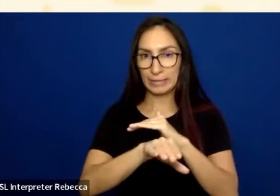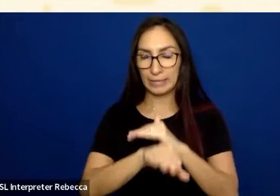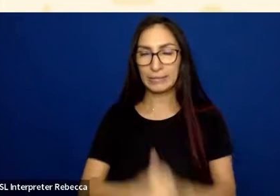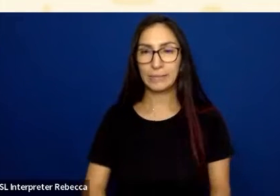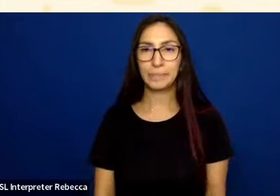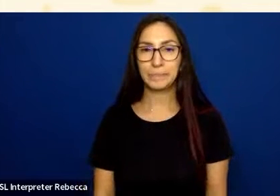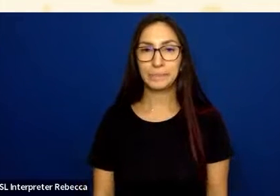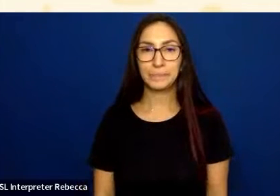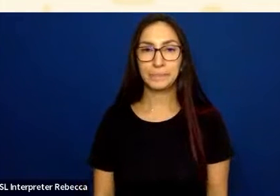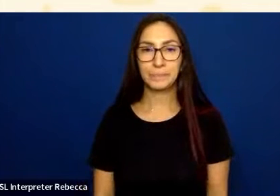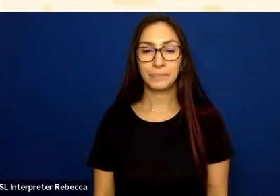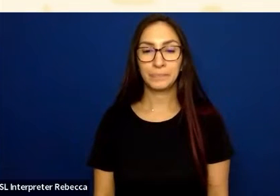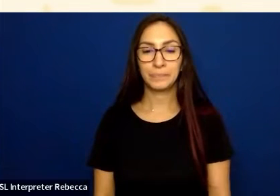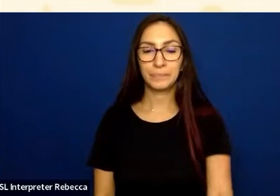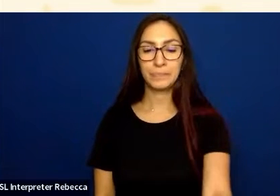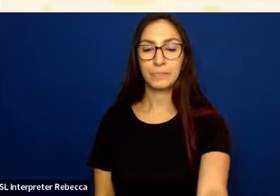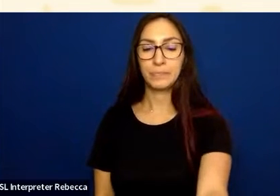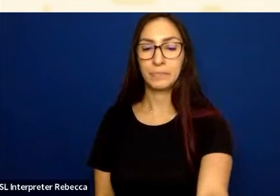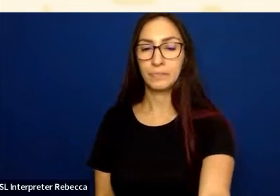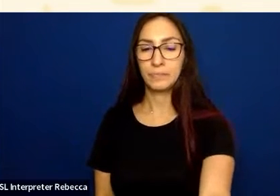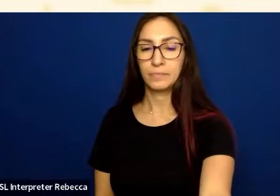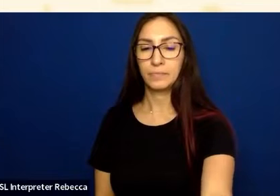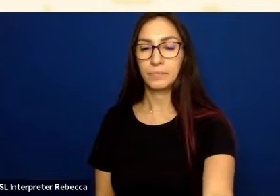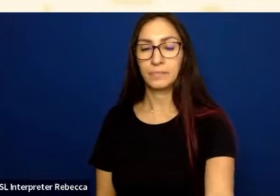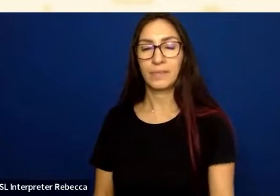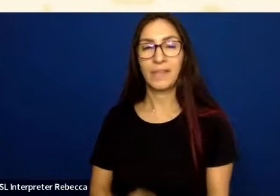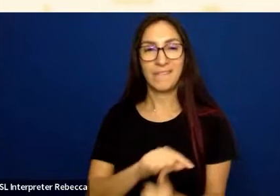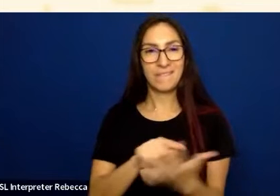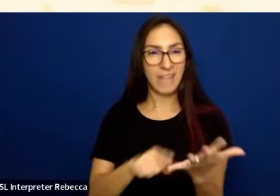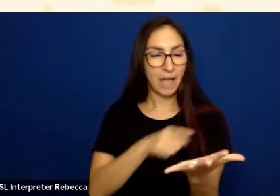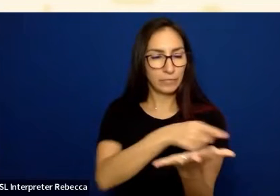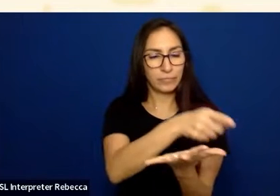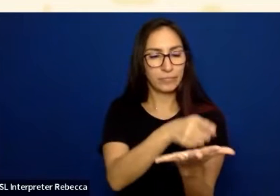And the five different areas that we will cover are keyboard navigation,